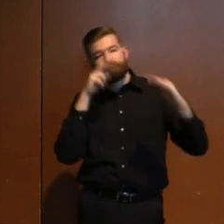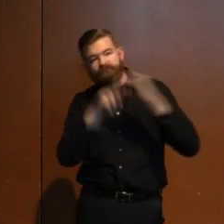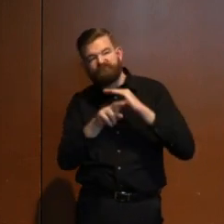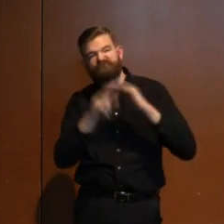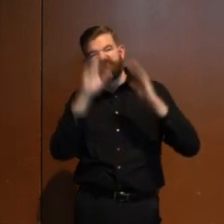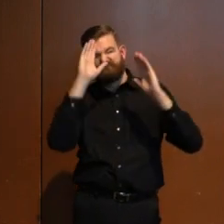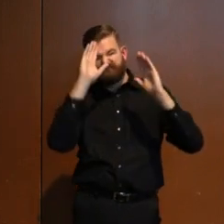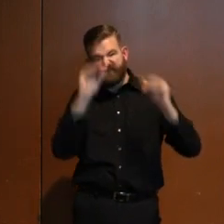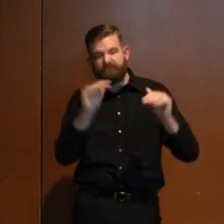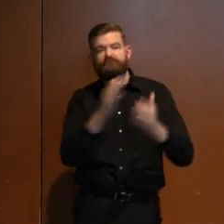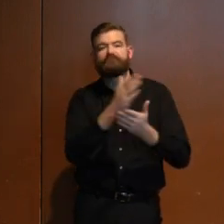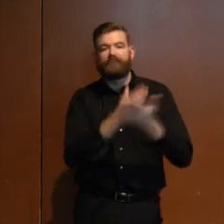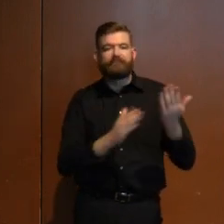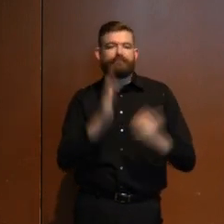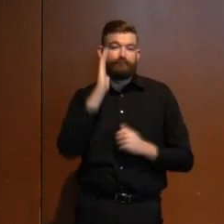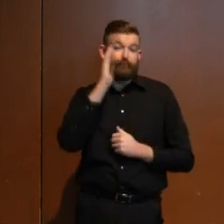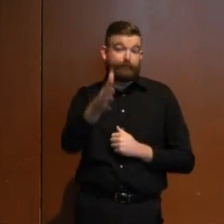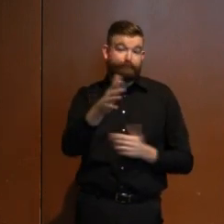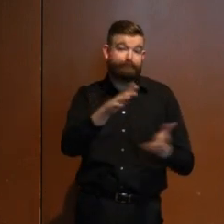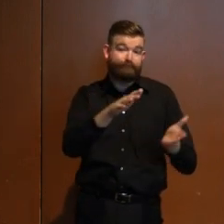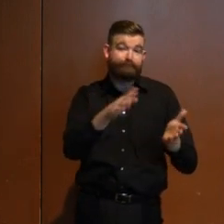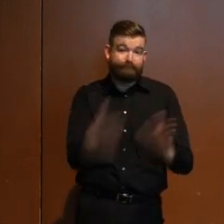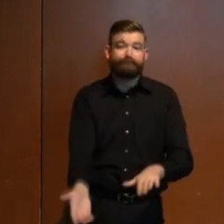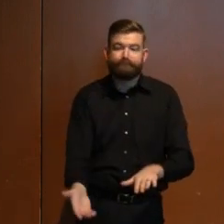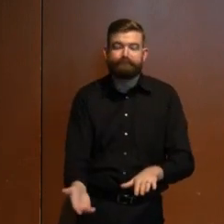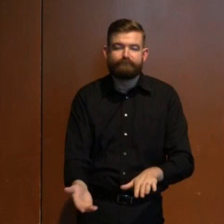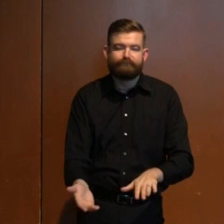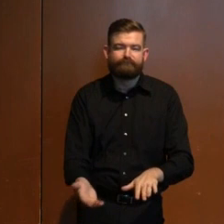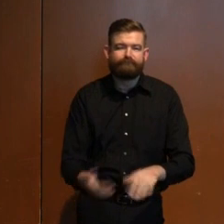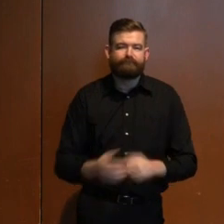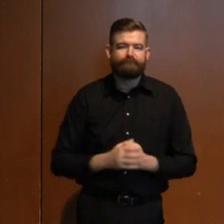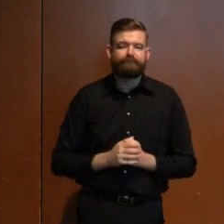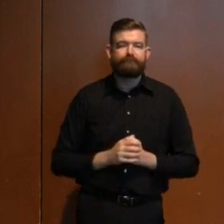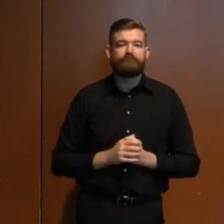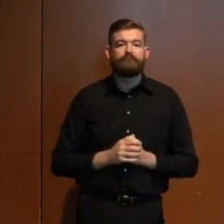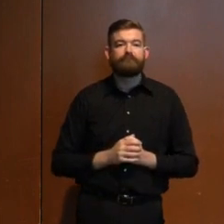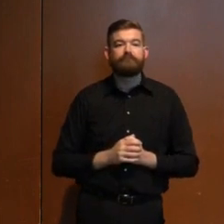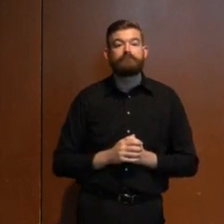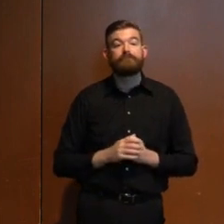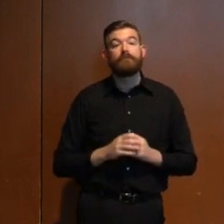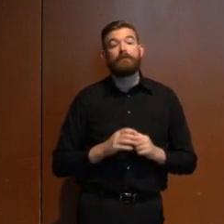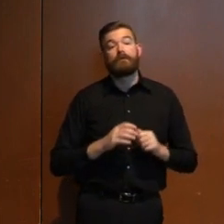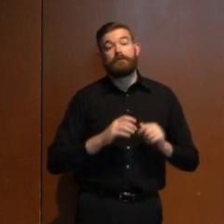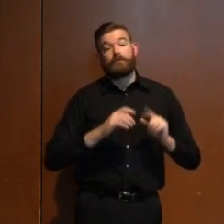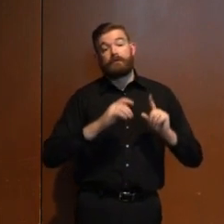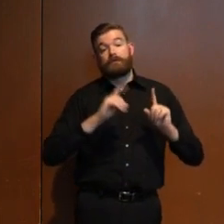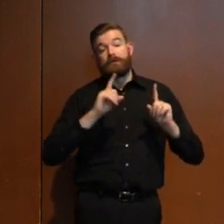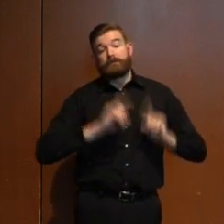GIVEN WHAT WE SAW MANY MONTHS AGO IN TERMS OF WHERE THIS VIRUS WAS HEADED.